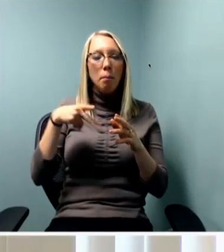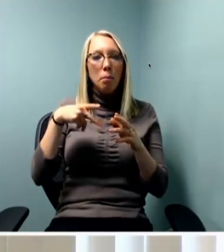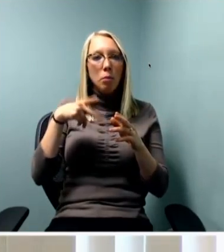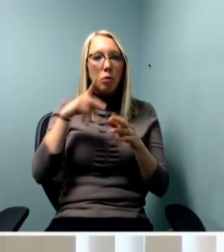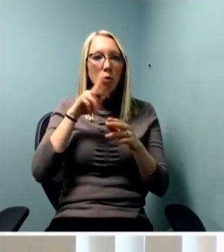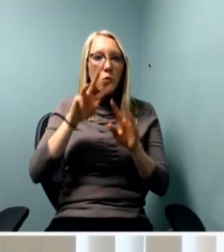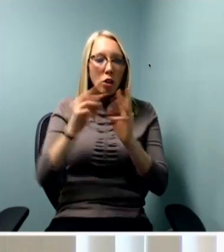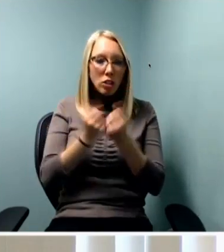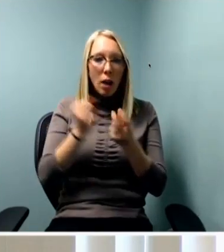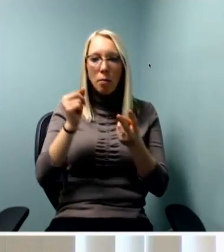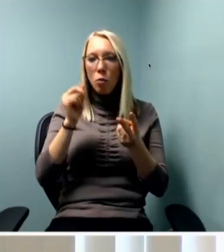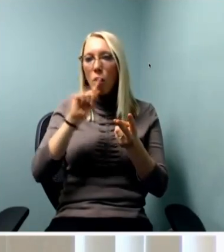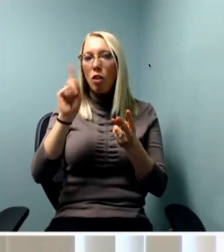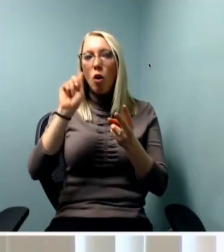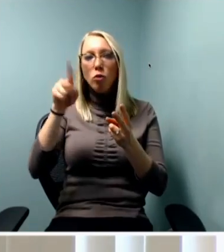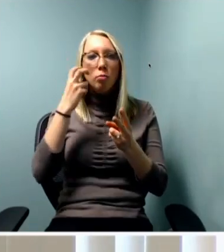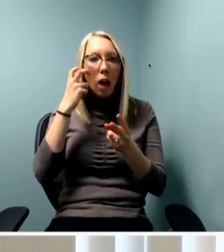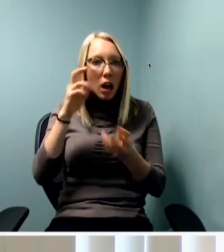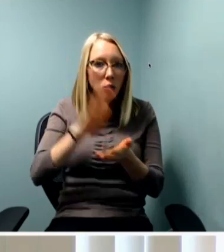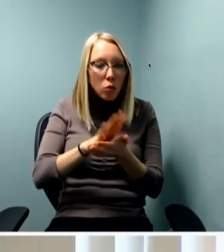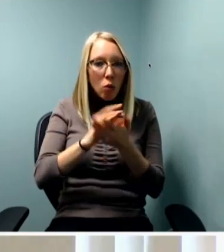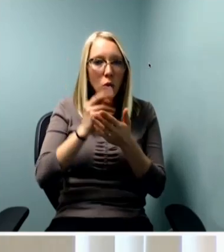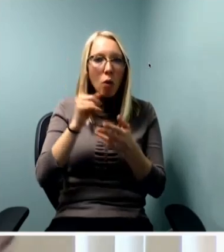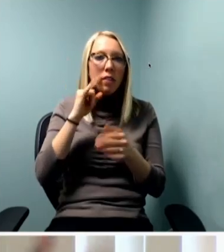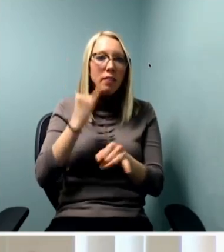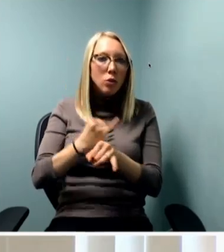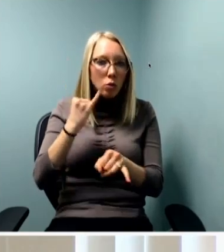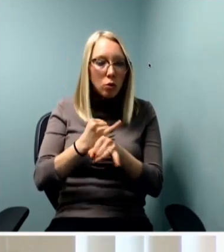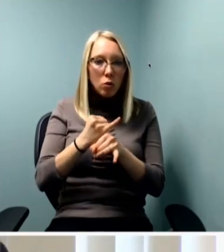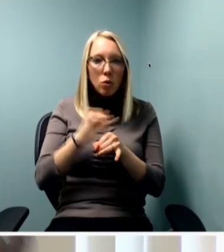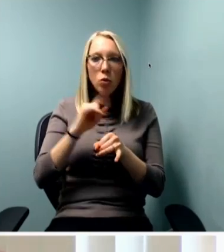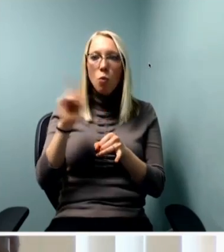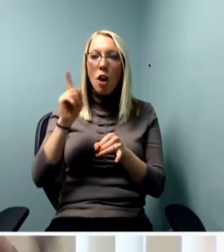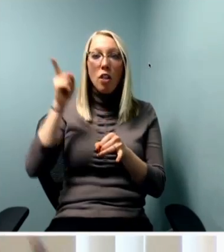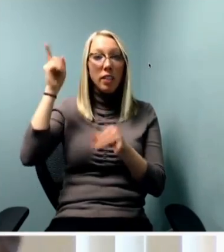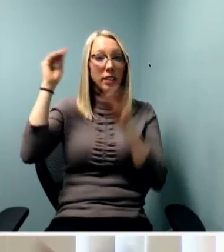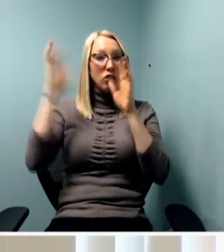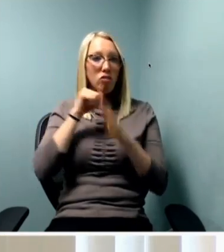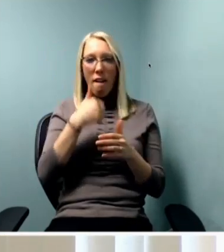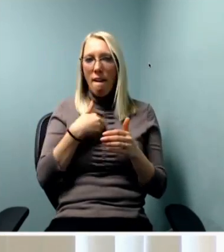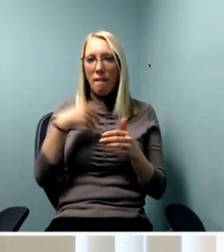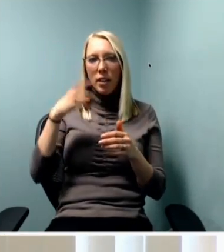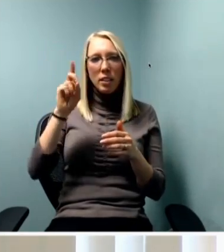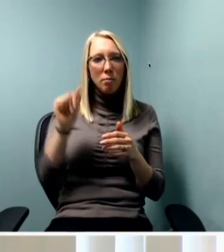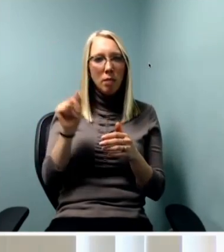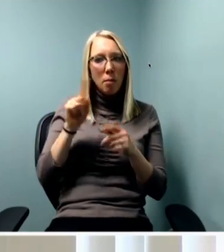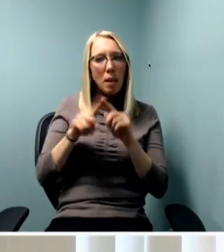as an artist educator that doesn't have a disability, teaching those populations. What's your response to that?